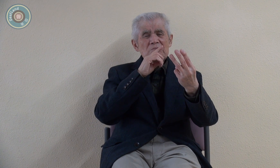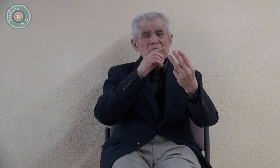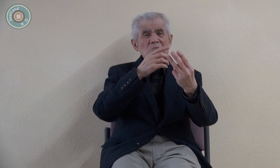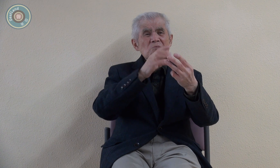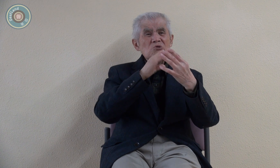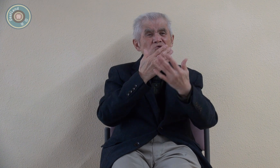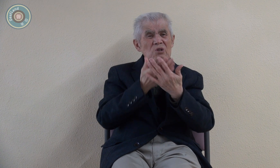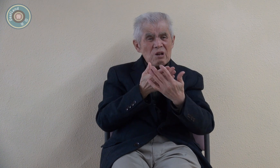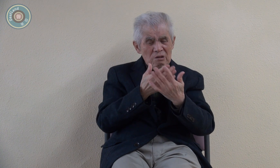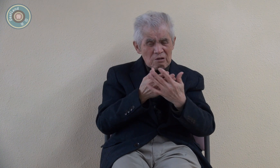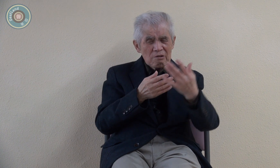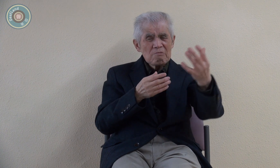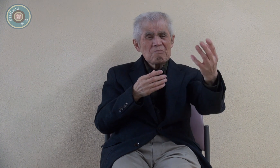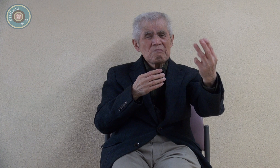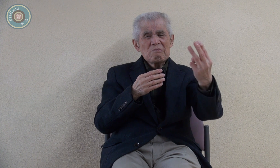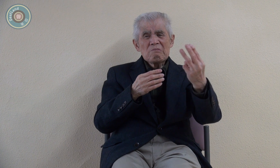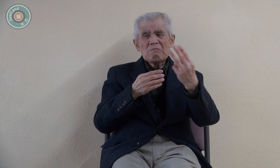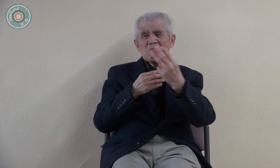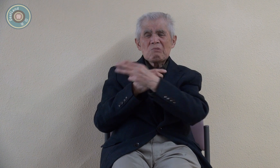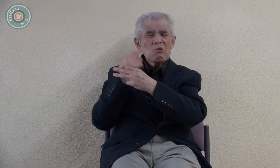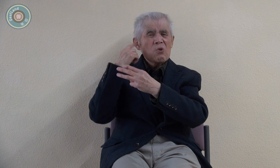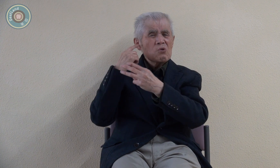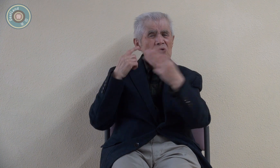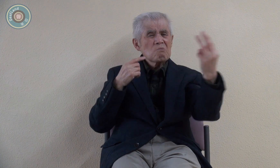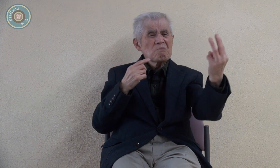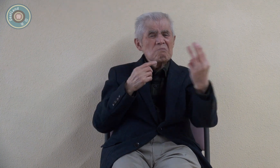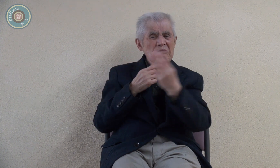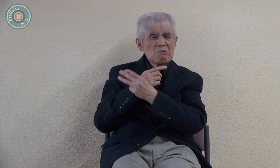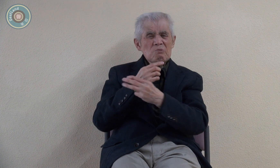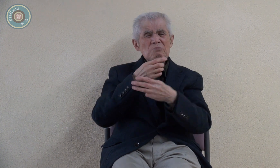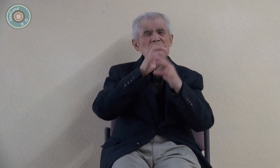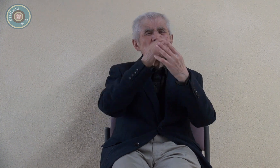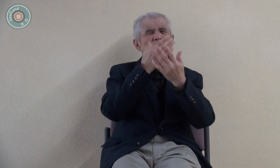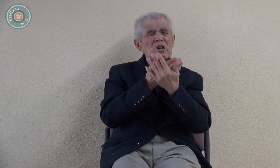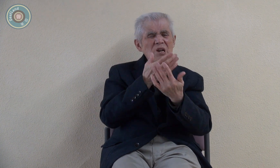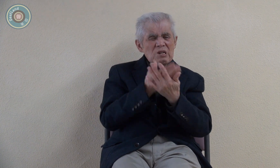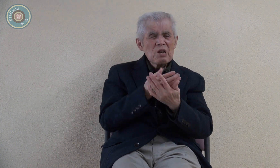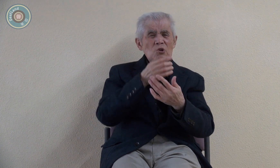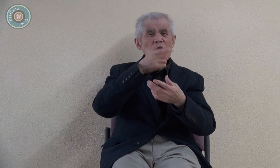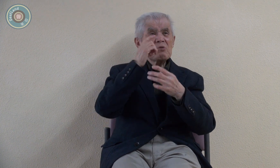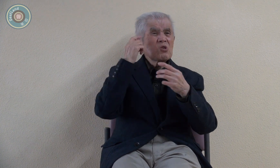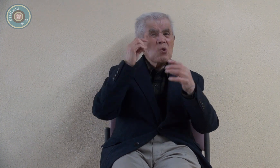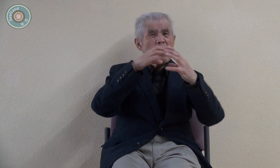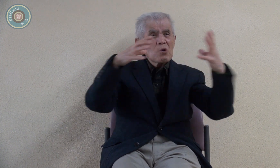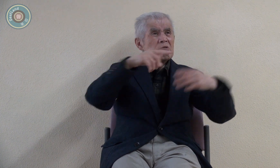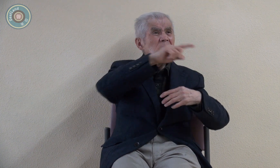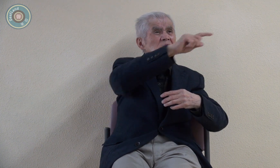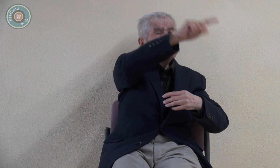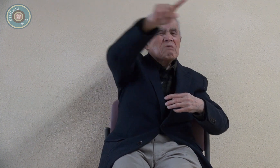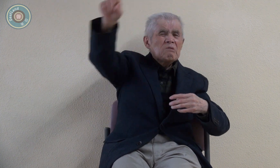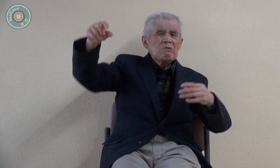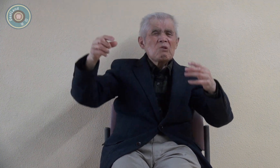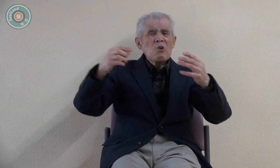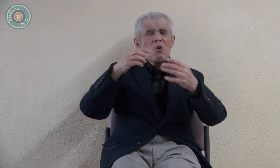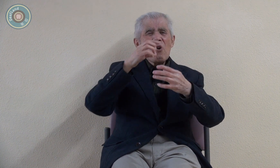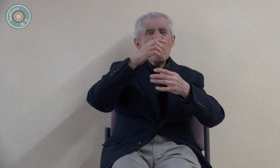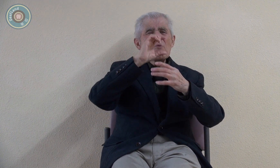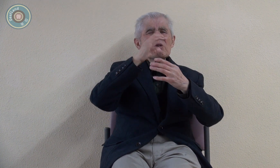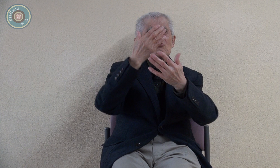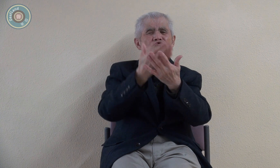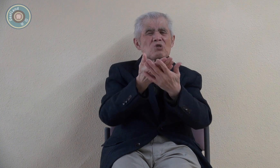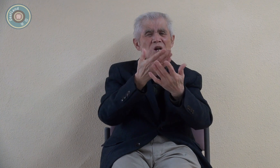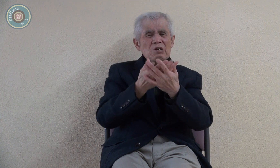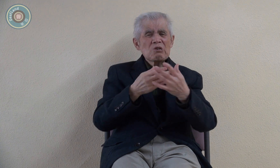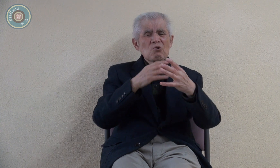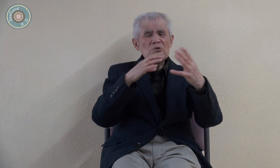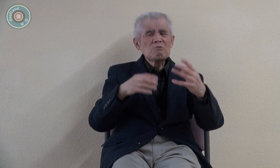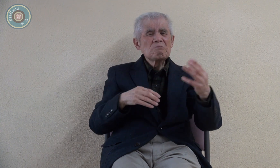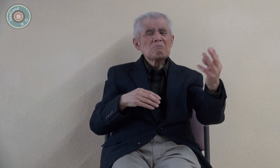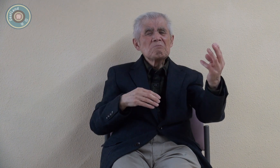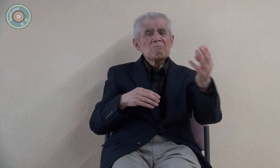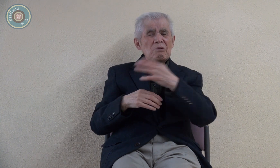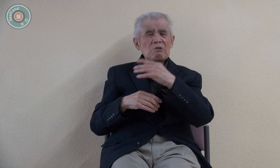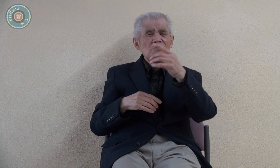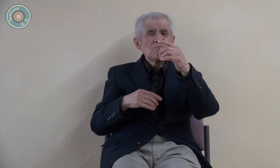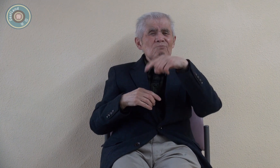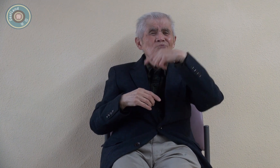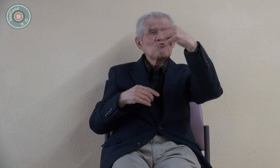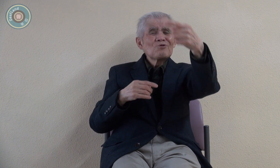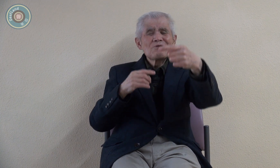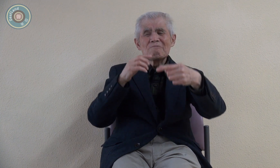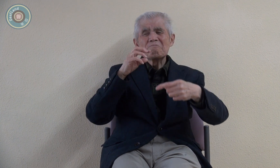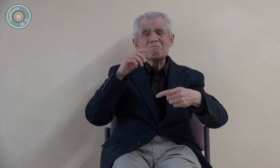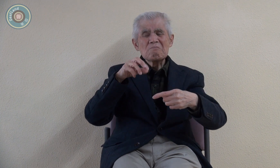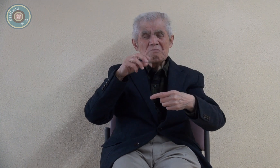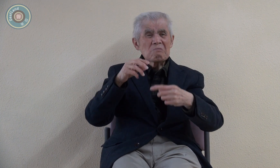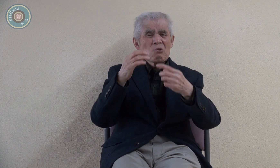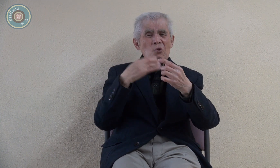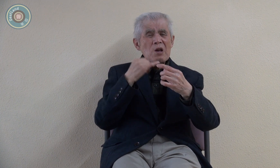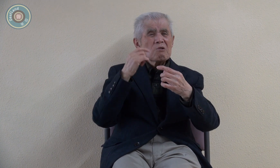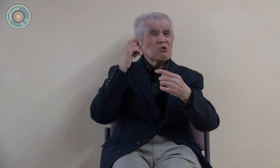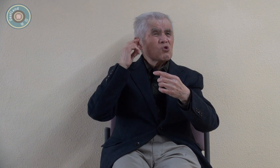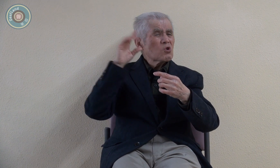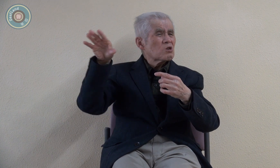My mother said she heard voices everywhere “Give me water”